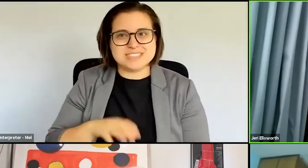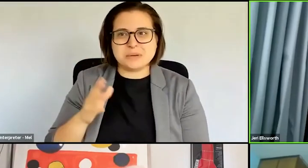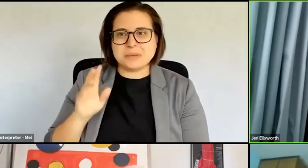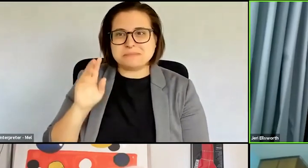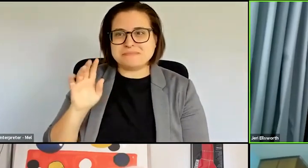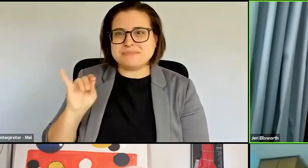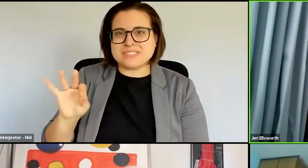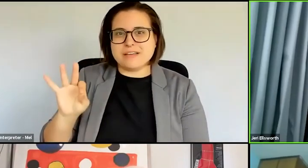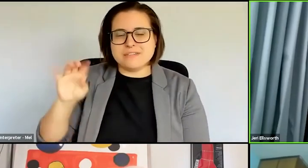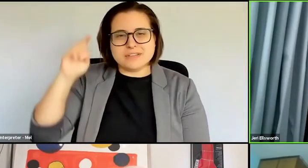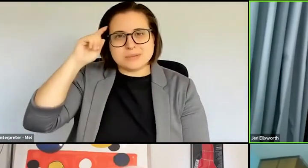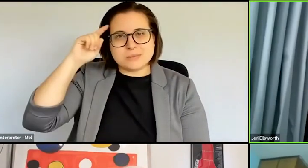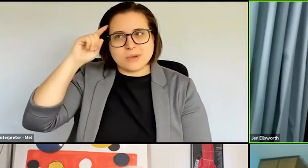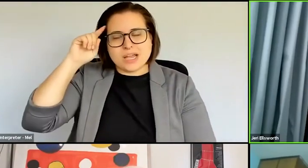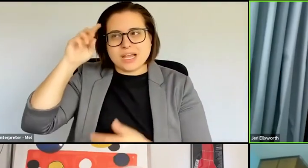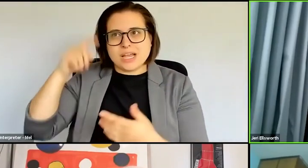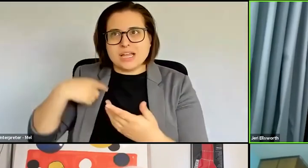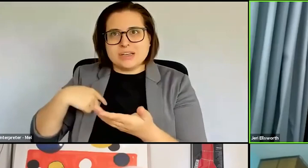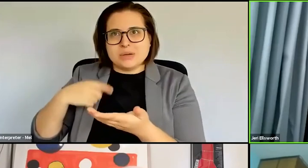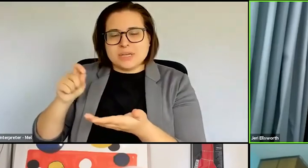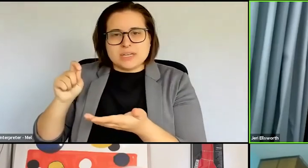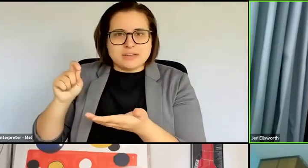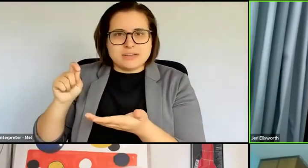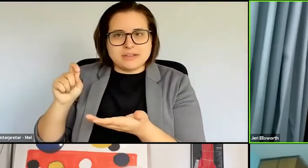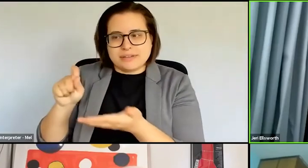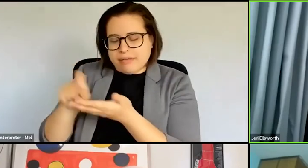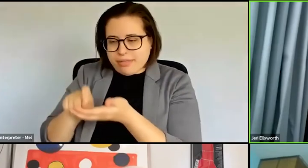our brain and forget about it and we just show up with the cell phone we're talking into this